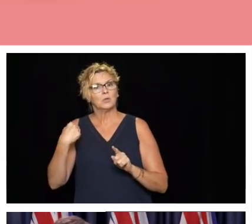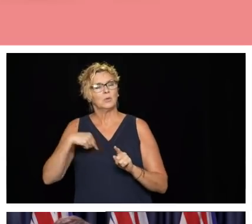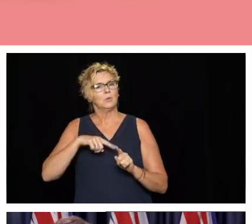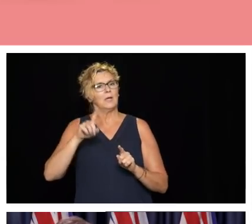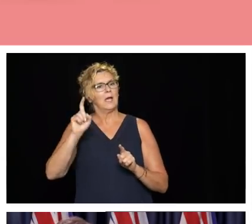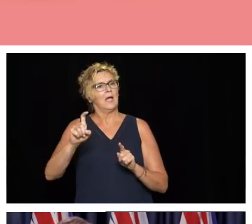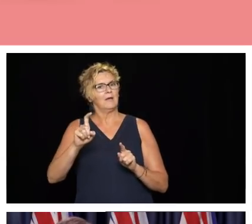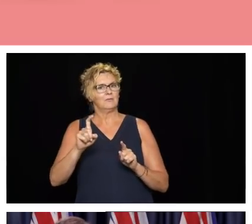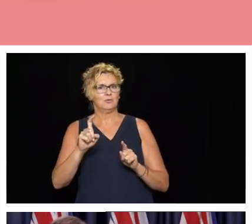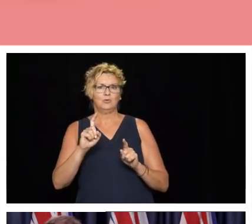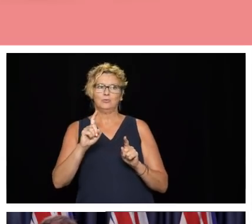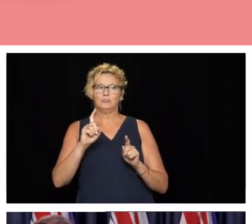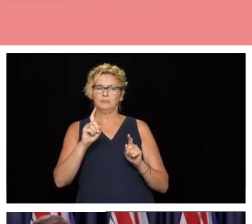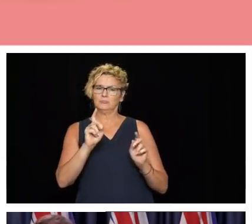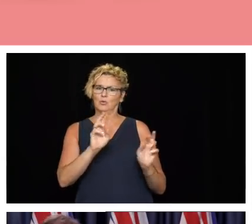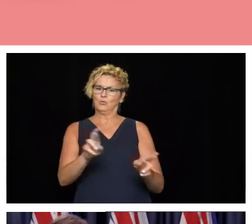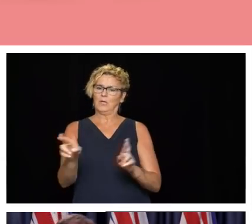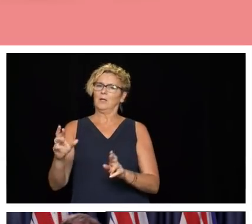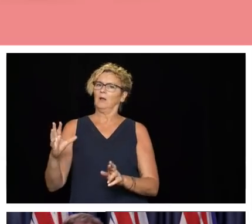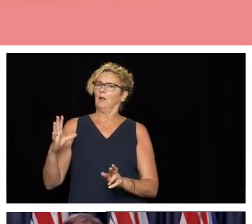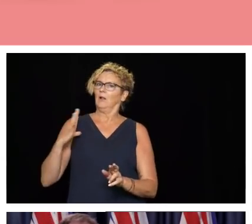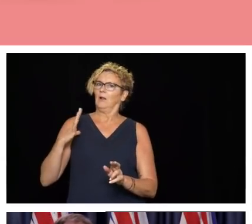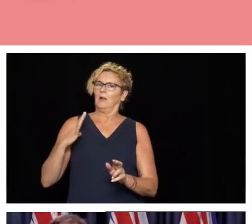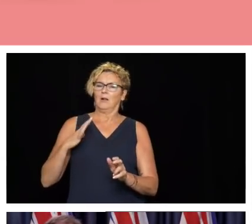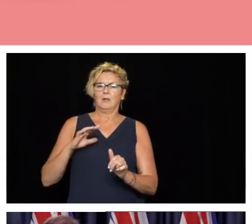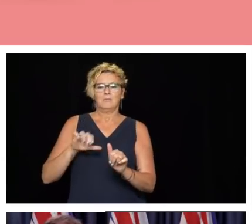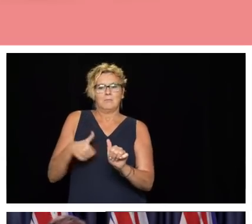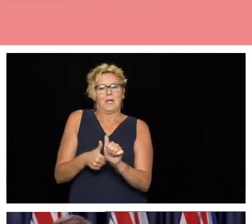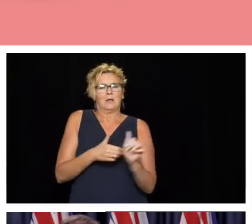building confidence throughout British cumbia and not just as urban areas.